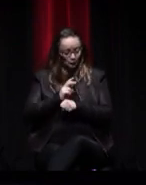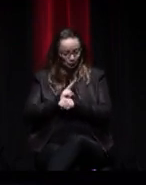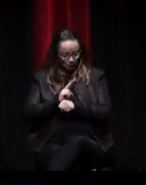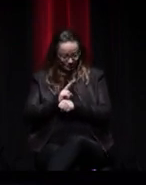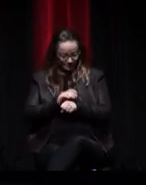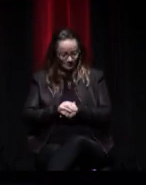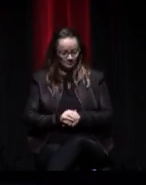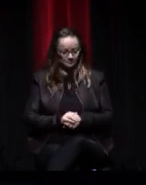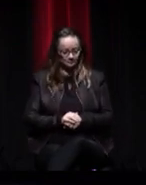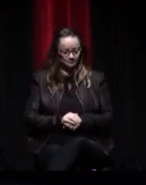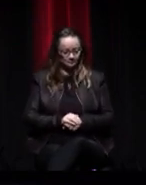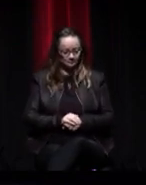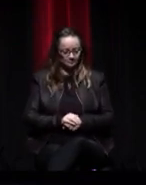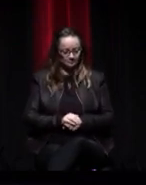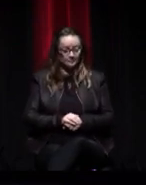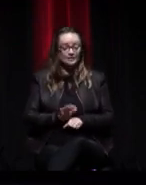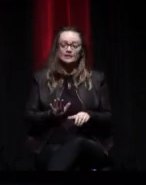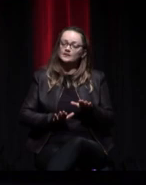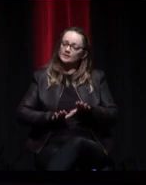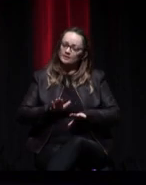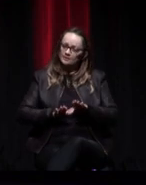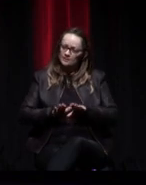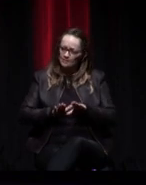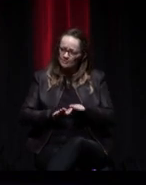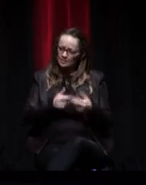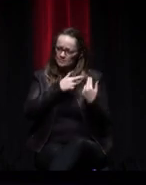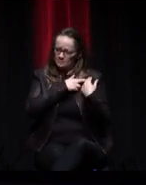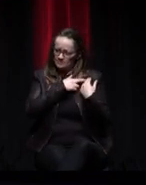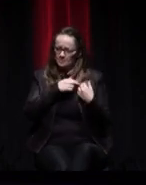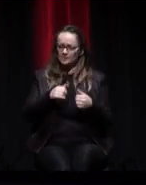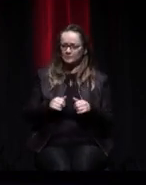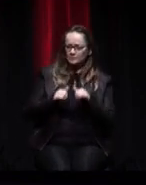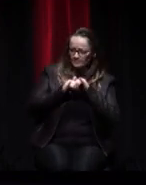which is, maybe the role of the press